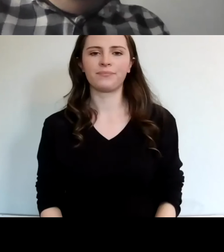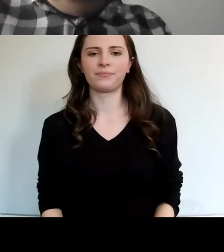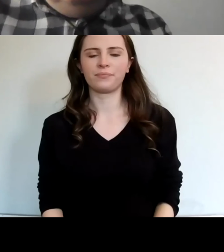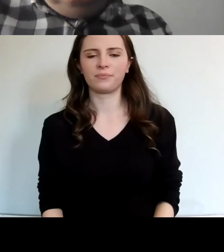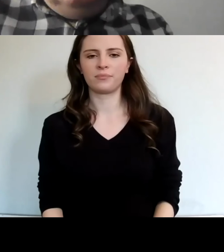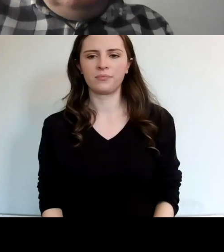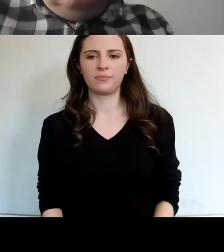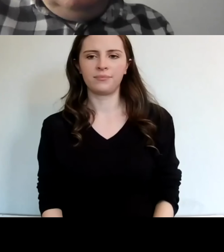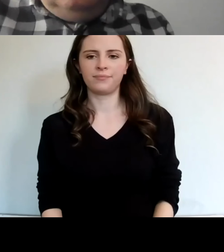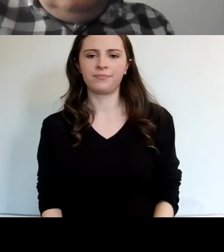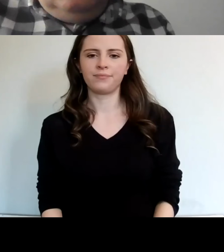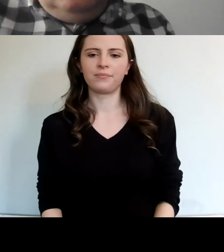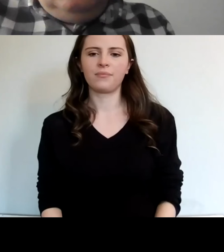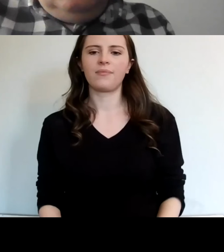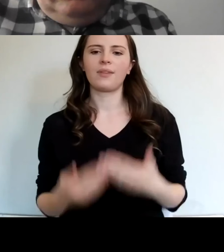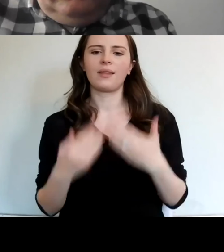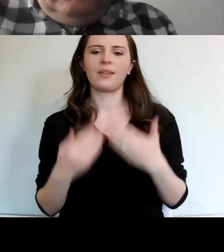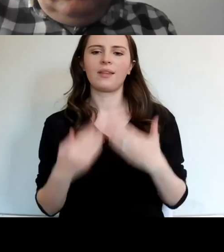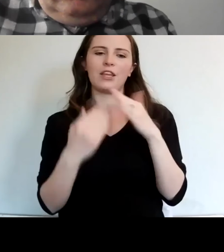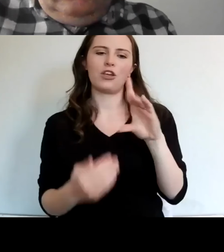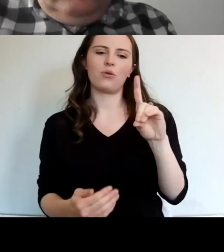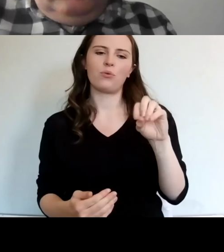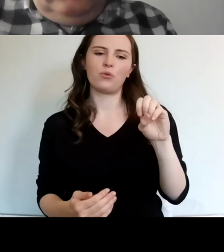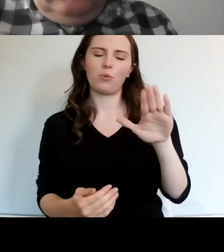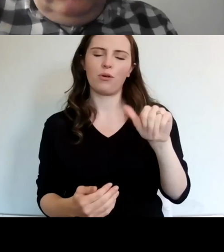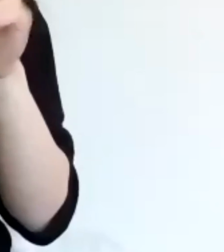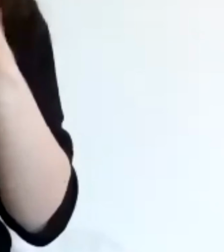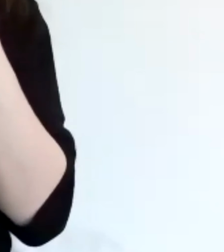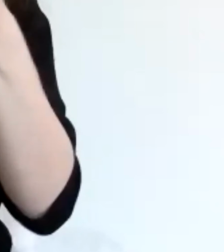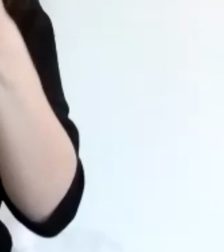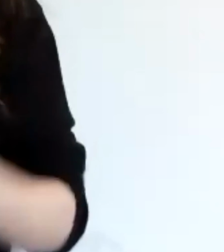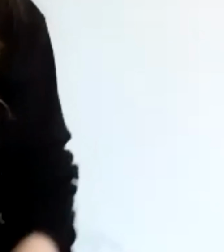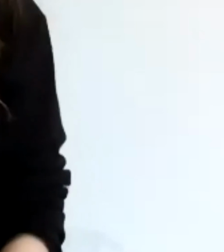PÁDRAIG: Donal, thank you so much for that. That was great.